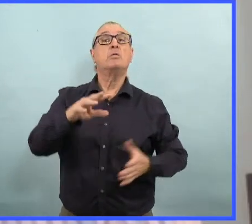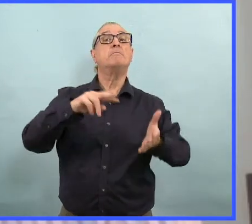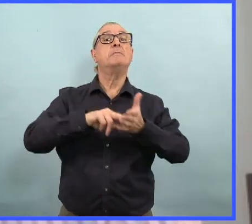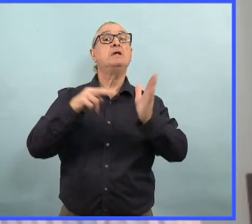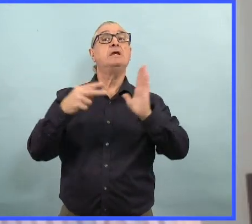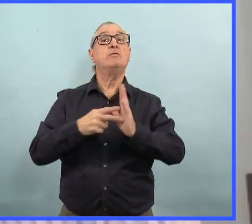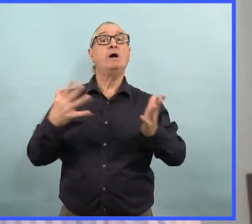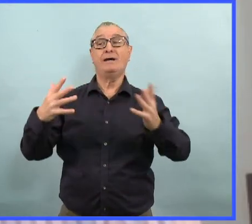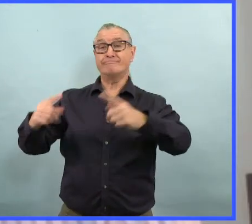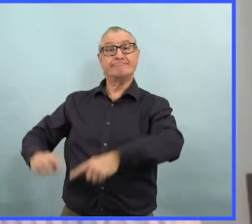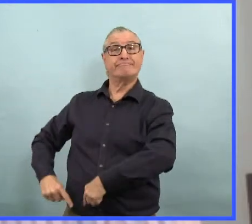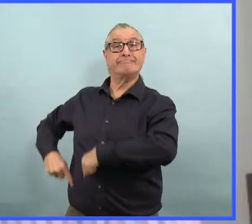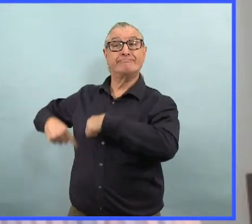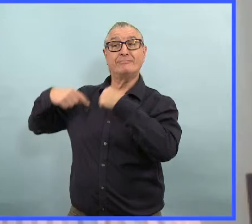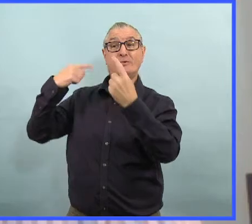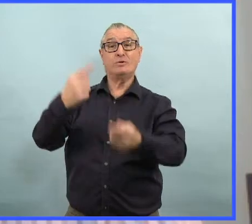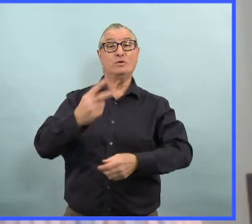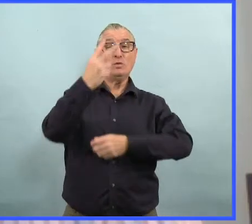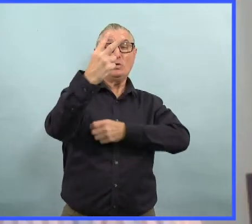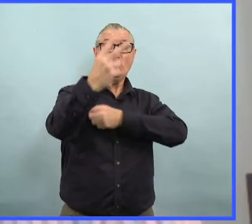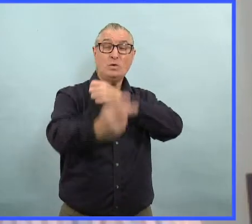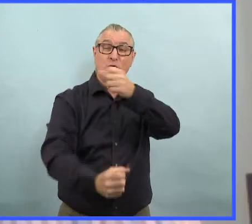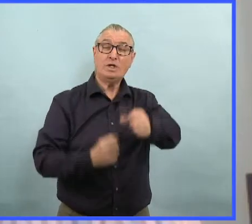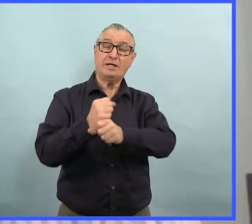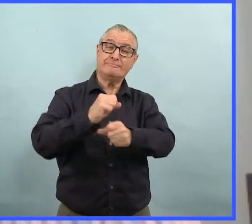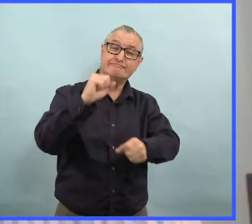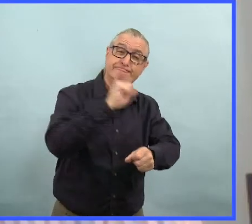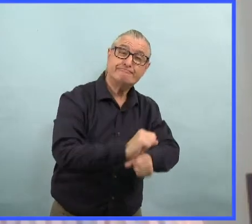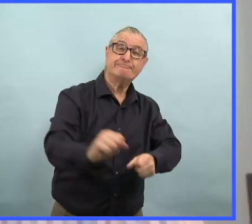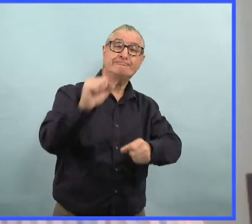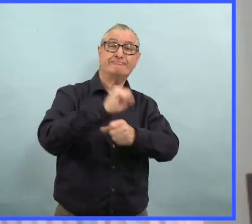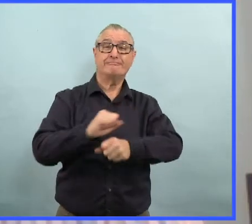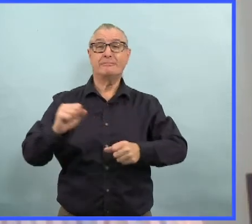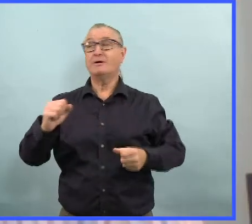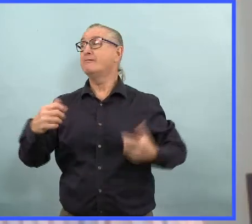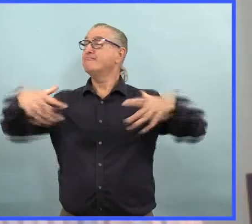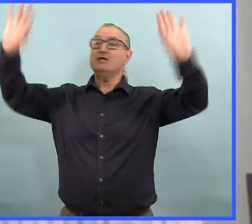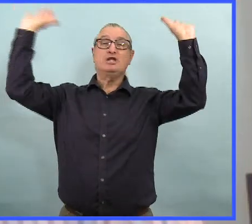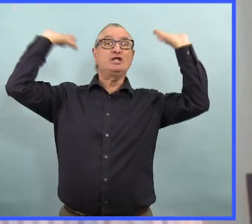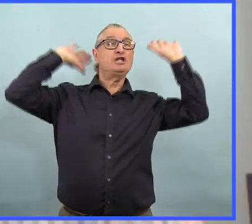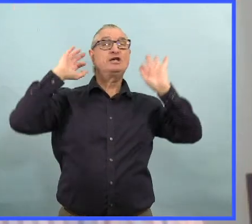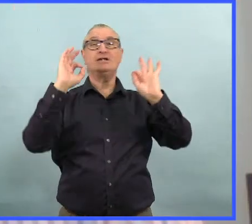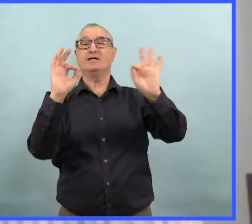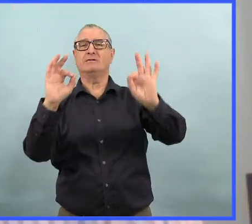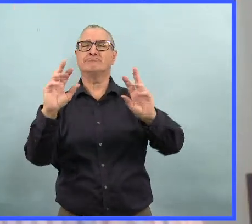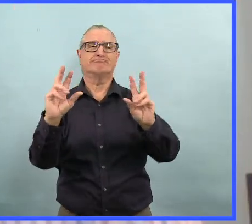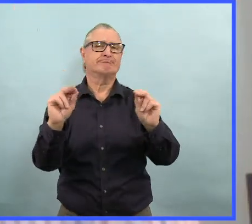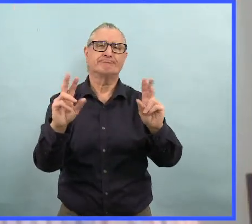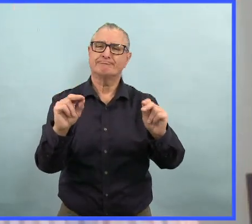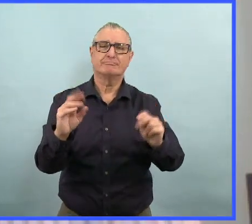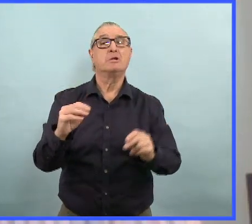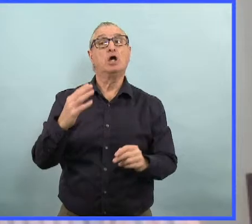years has been in vain i want to thank manitobans for stepping up to the challenge time and time